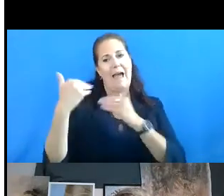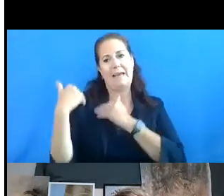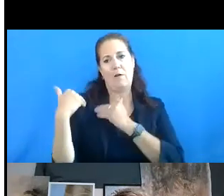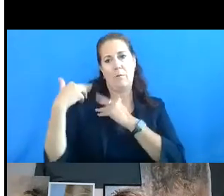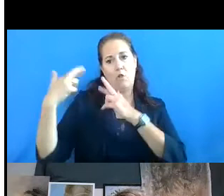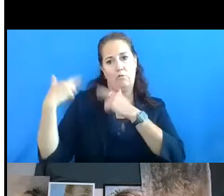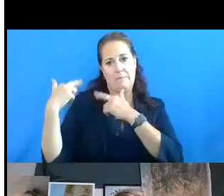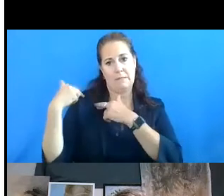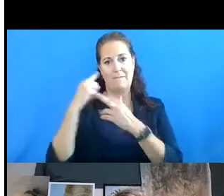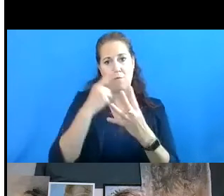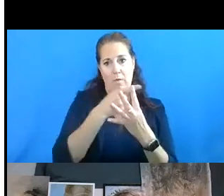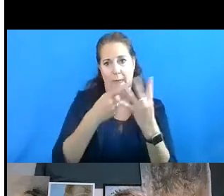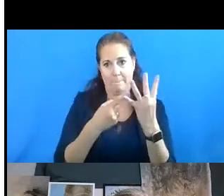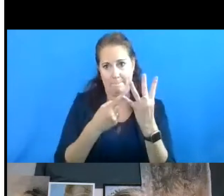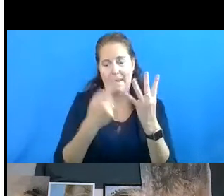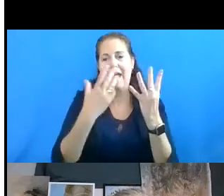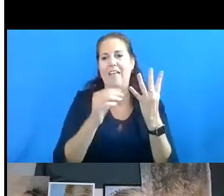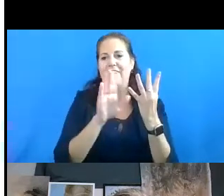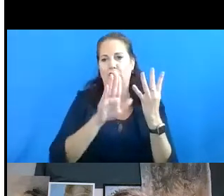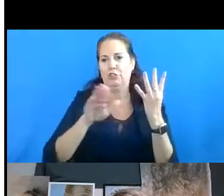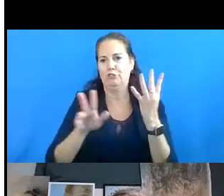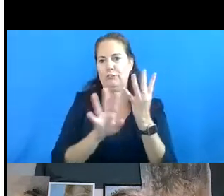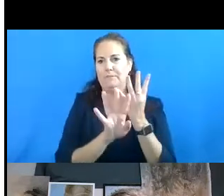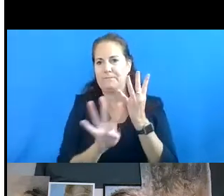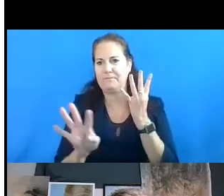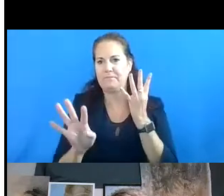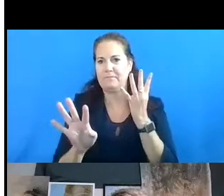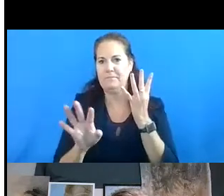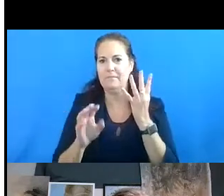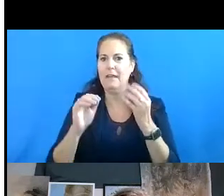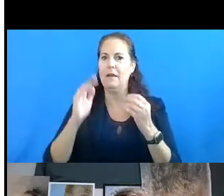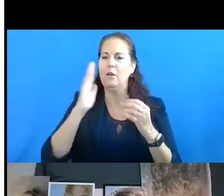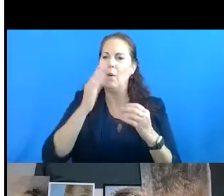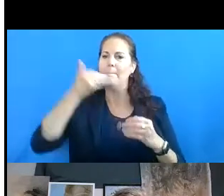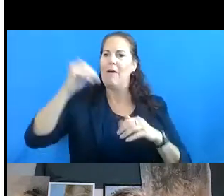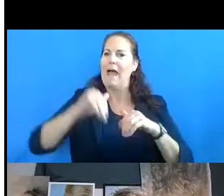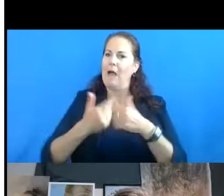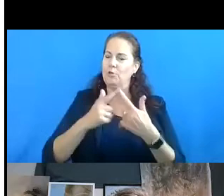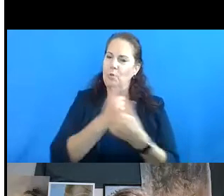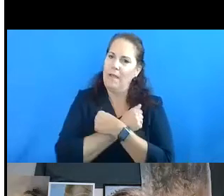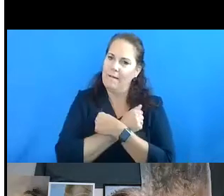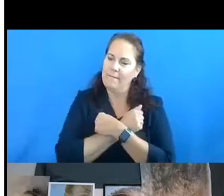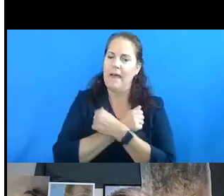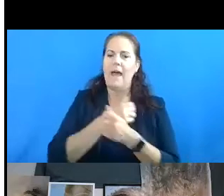And knowing better how to love and how to honour and privilege being able to do that